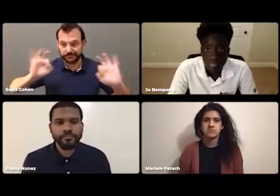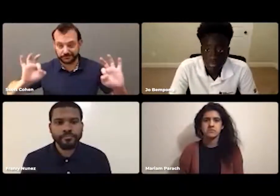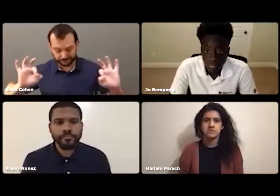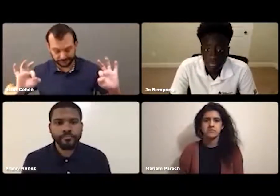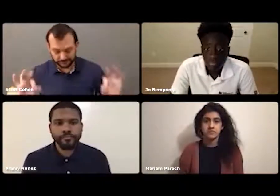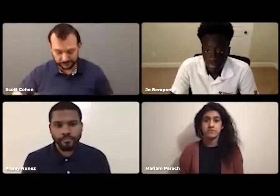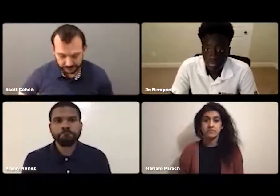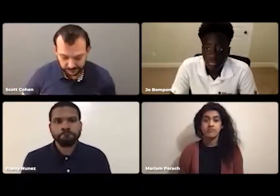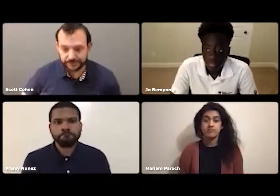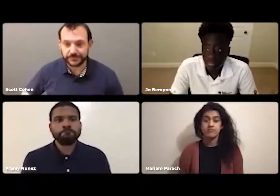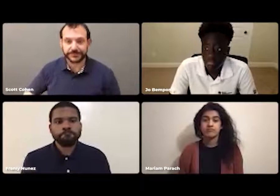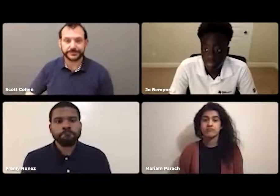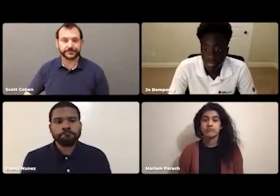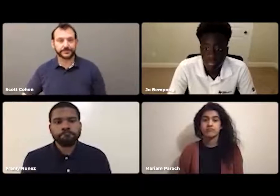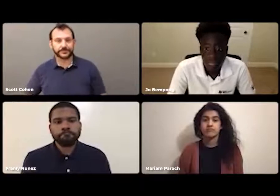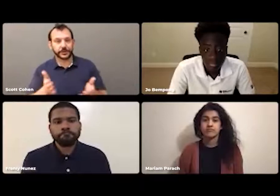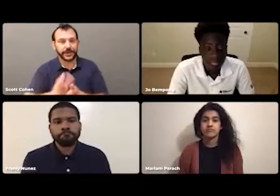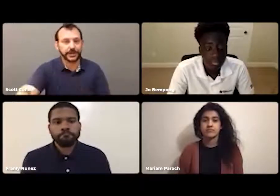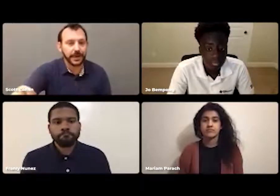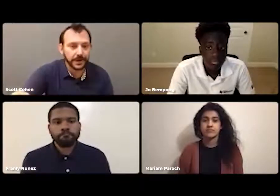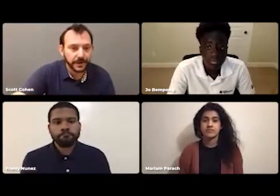to our side.